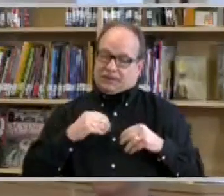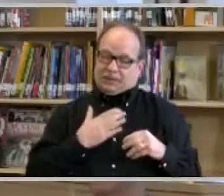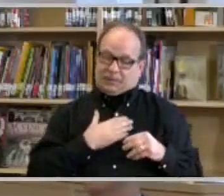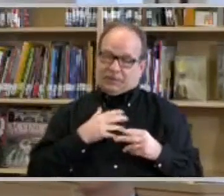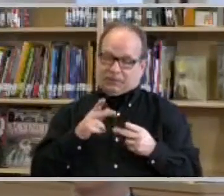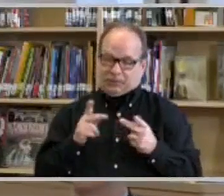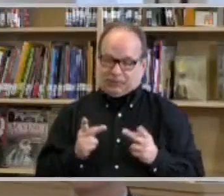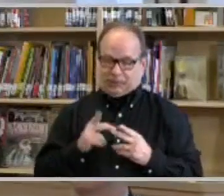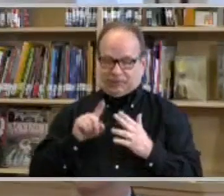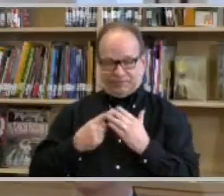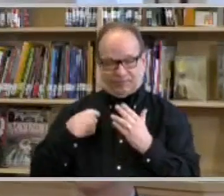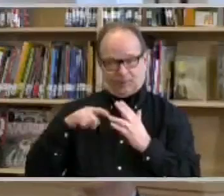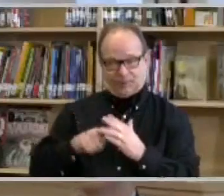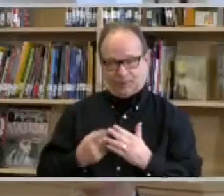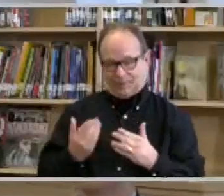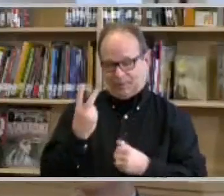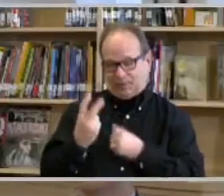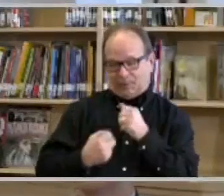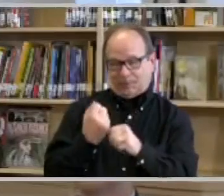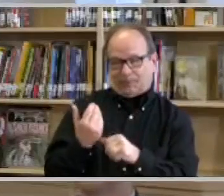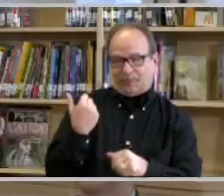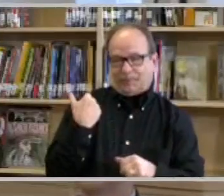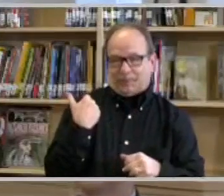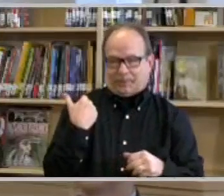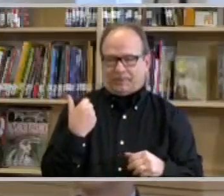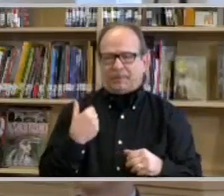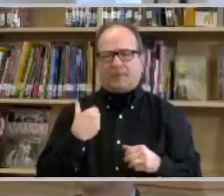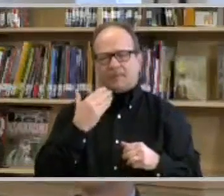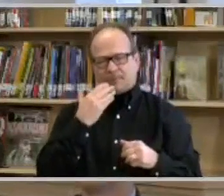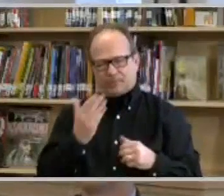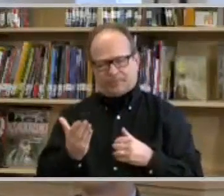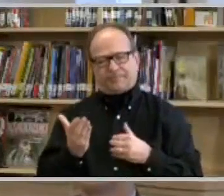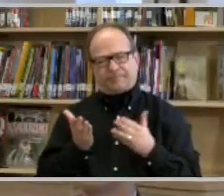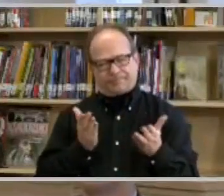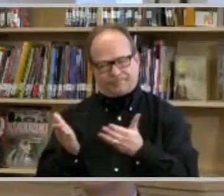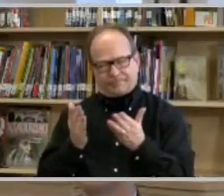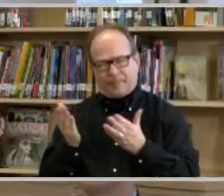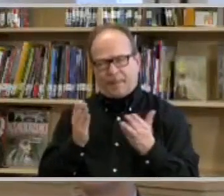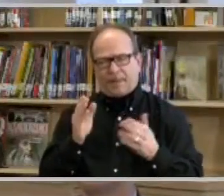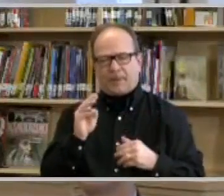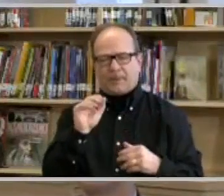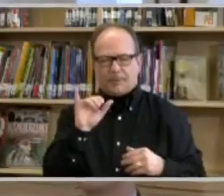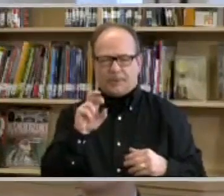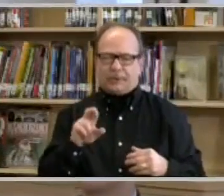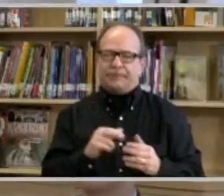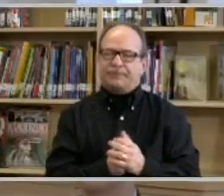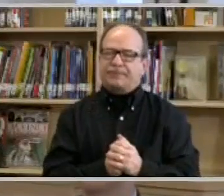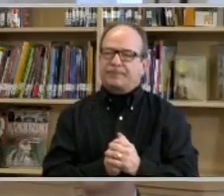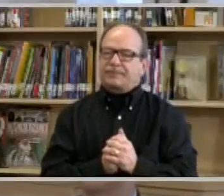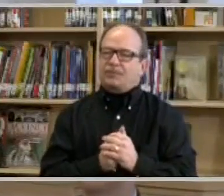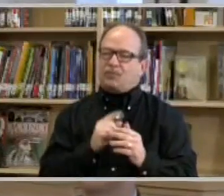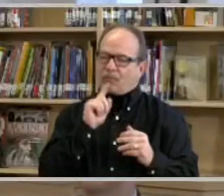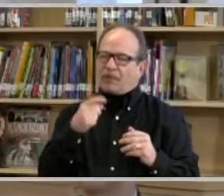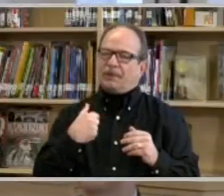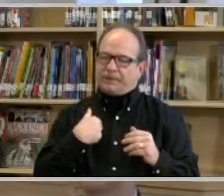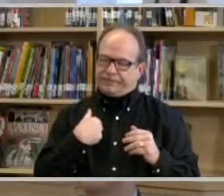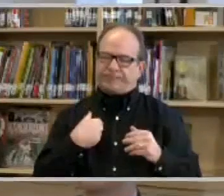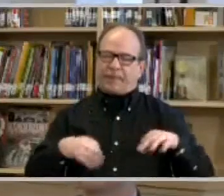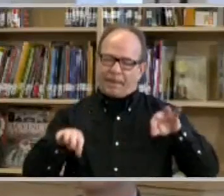SO WHETHER I -- WHEN I TOOK FIRT A FEW YEARS AGO YOU HAVE GIVEN